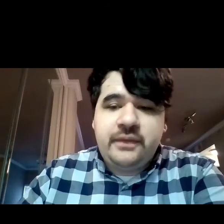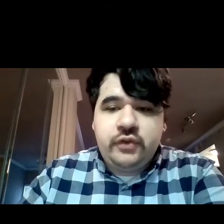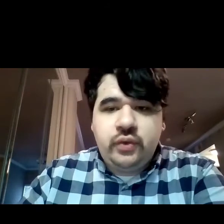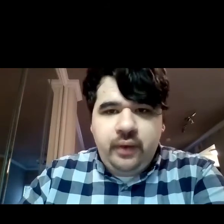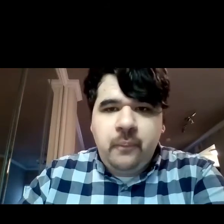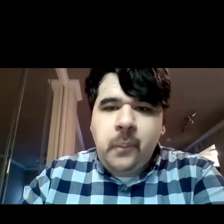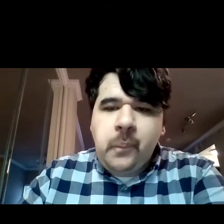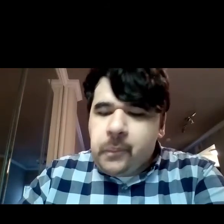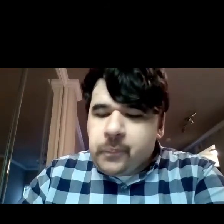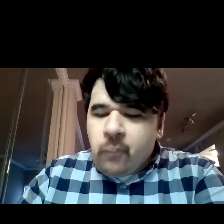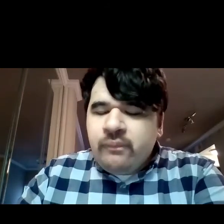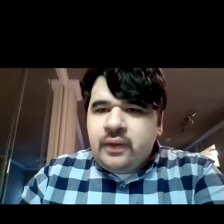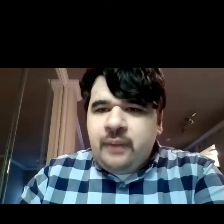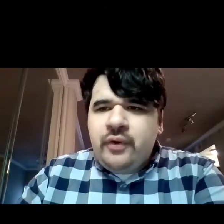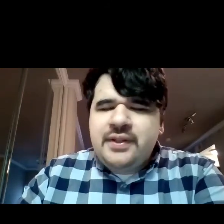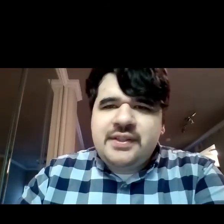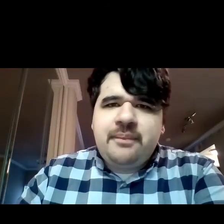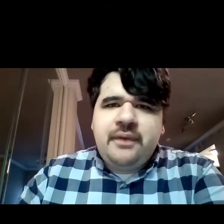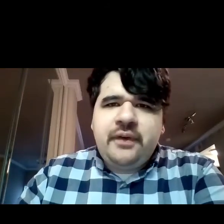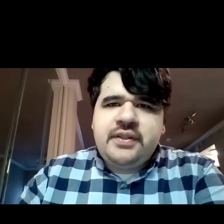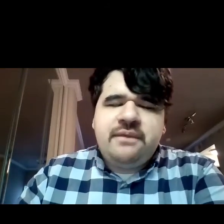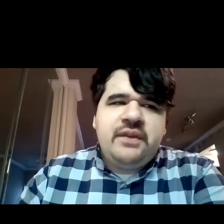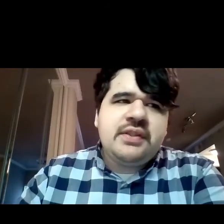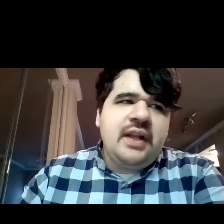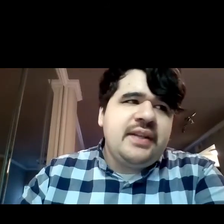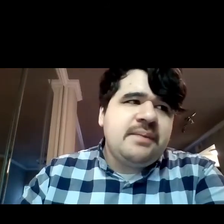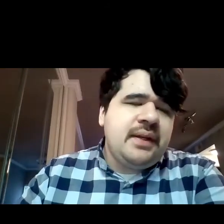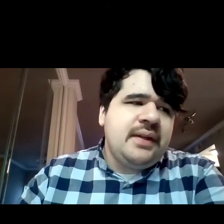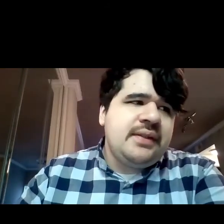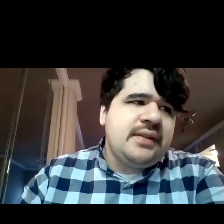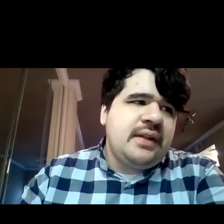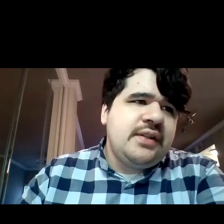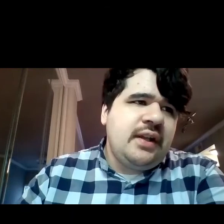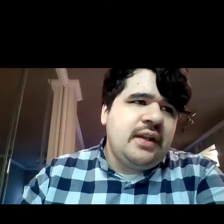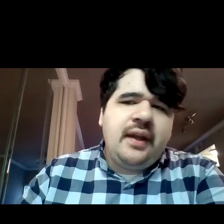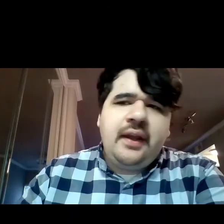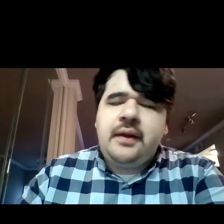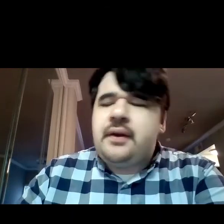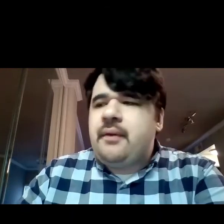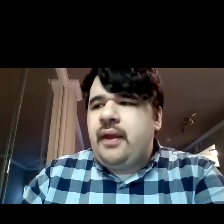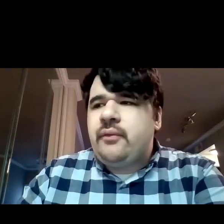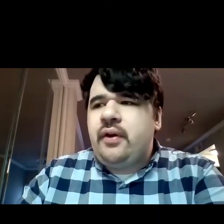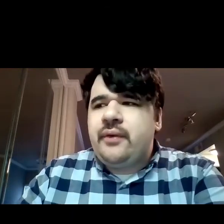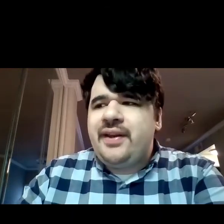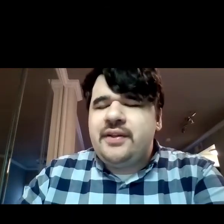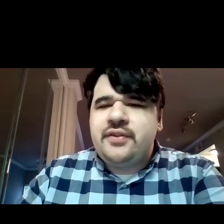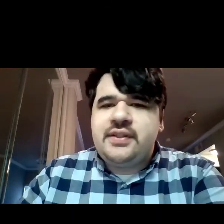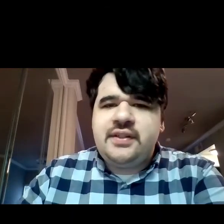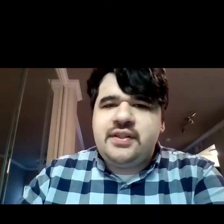PABSS for short. I'm going to skip the first few slides because Angelica and Edwin already addressed it,